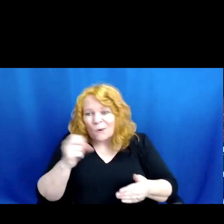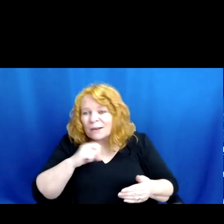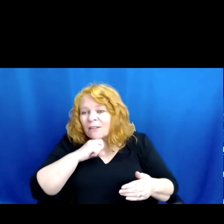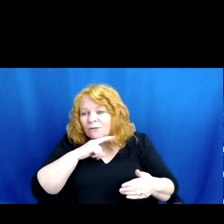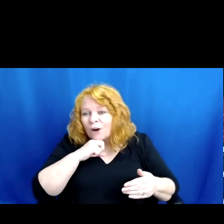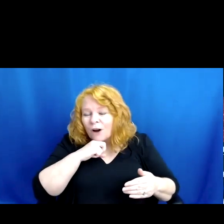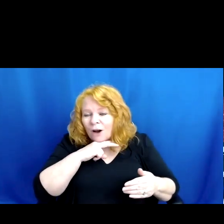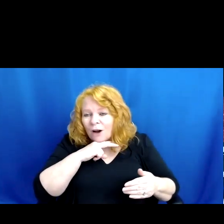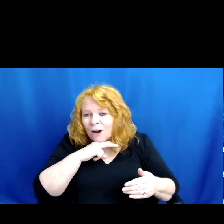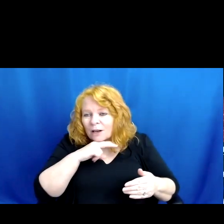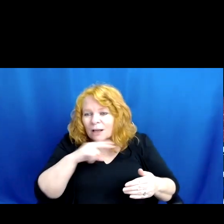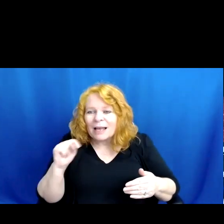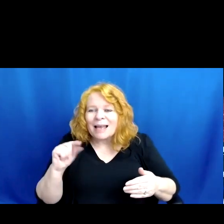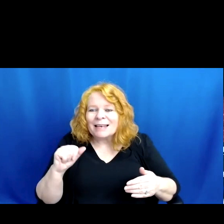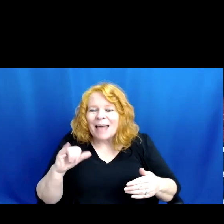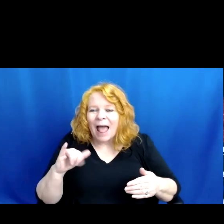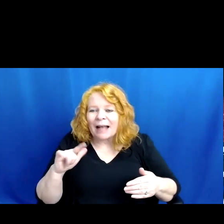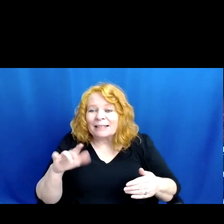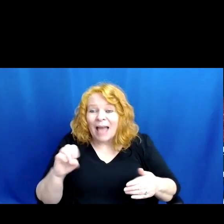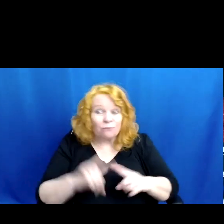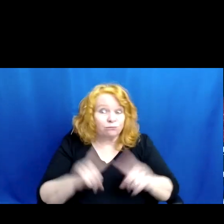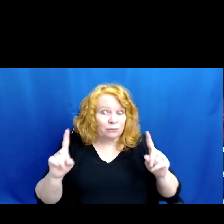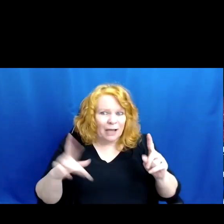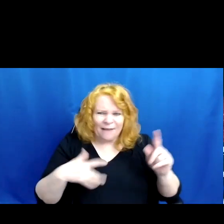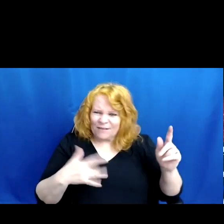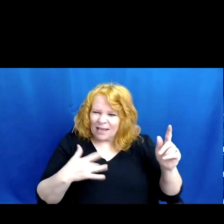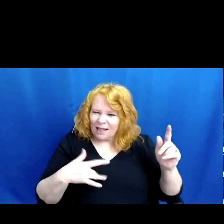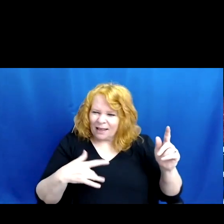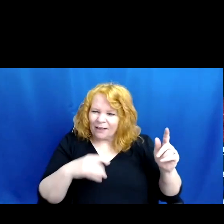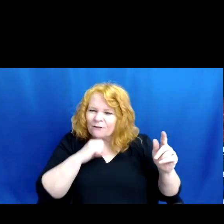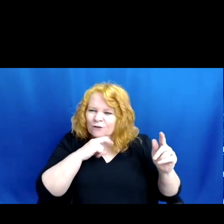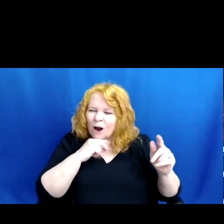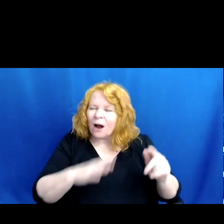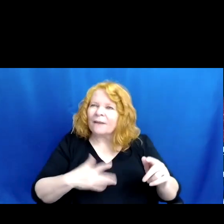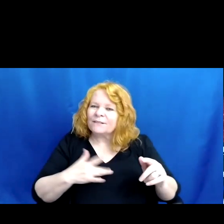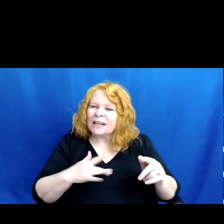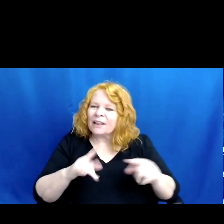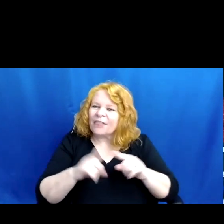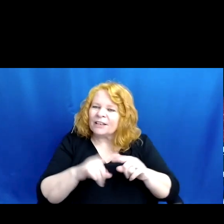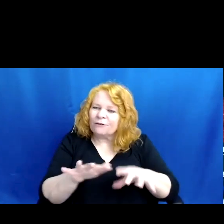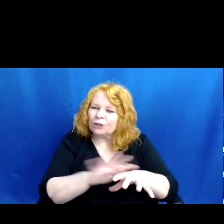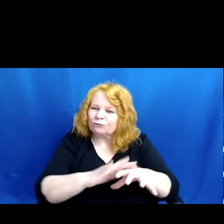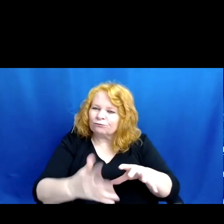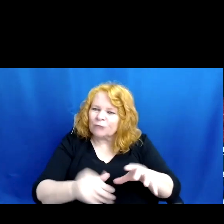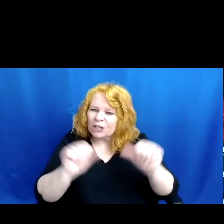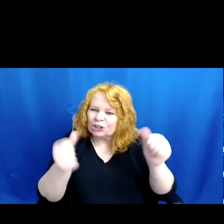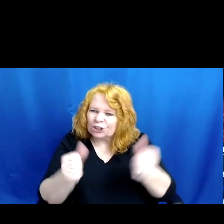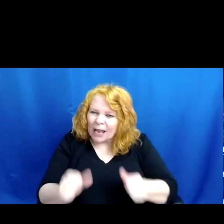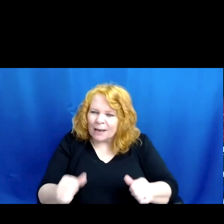and holding the frog. Tactile discrimination. Just being able to feel the frog. Feel the different shapes and textures.